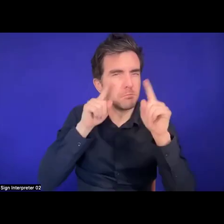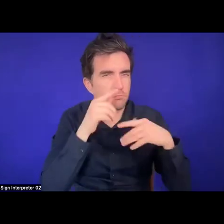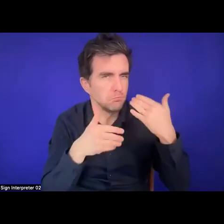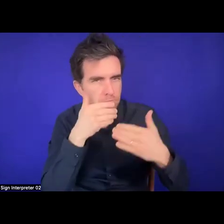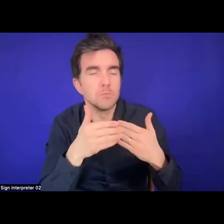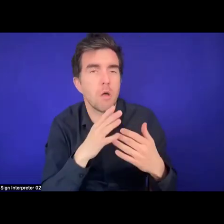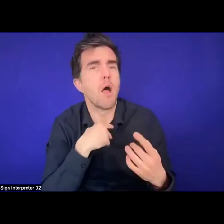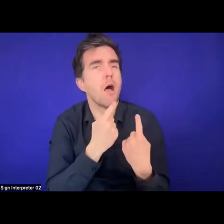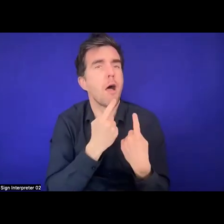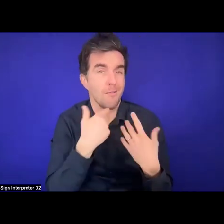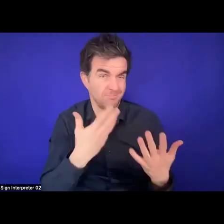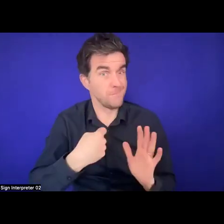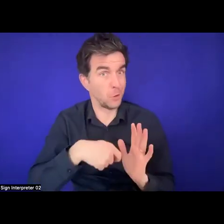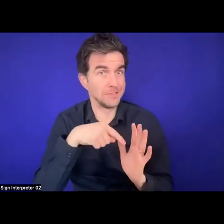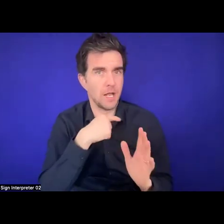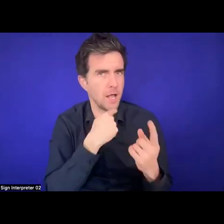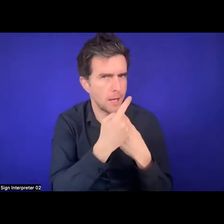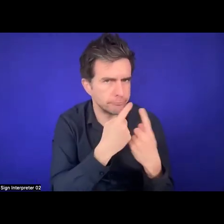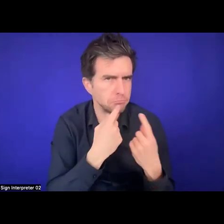someone else.